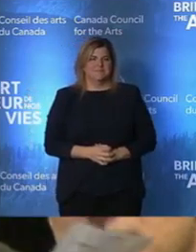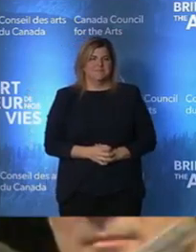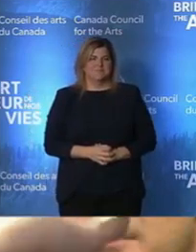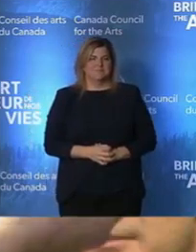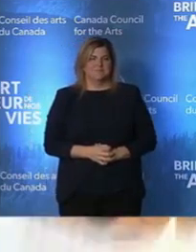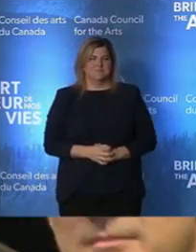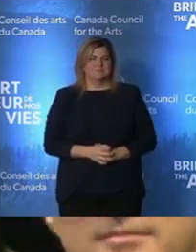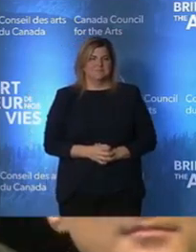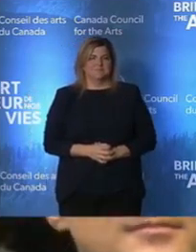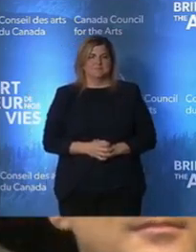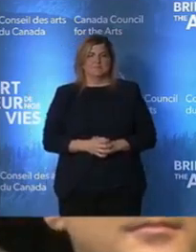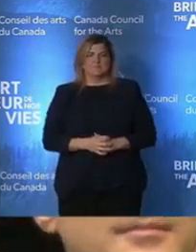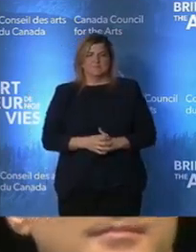Therefore, please.